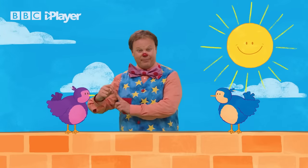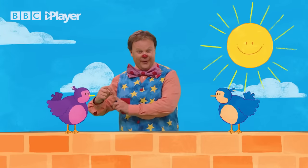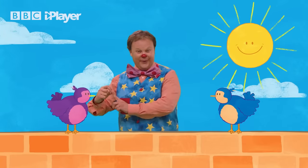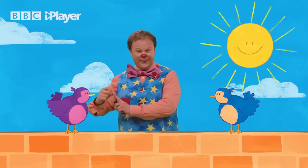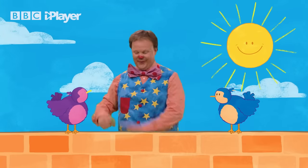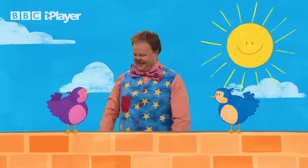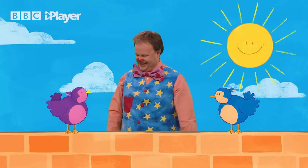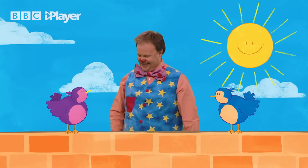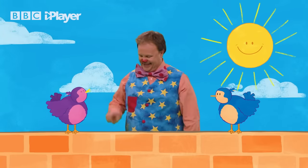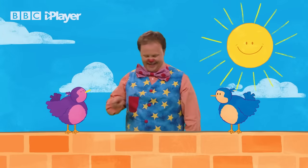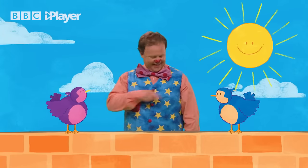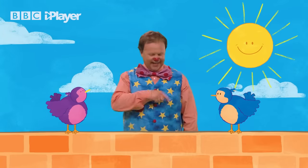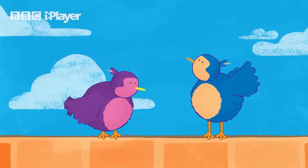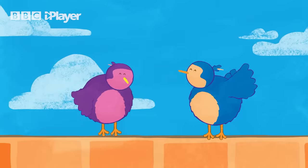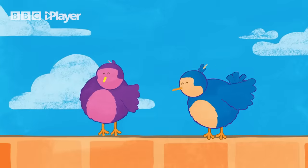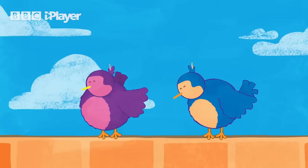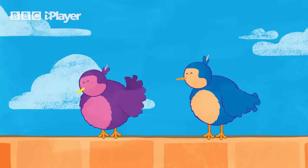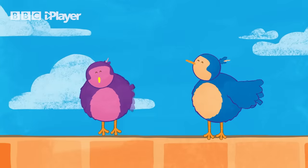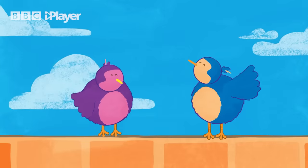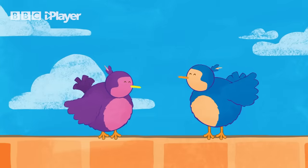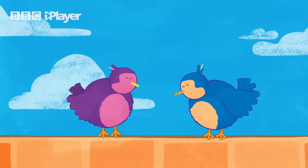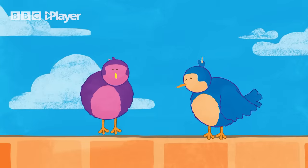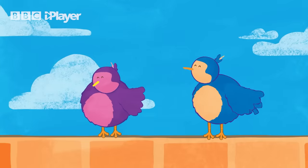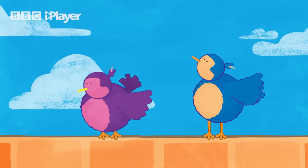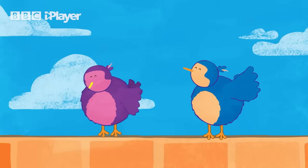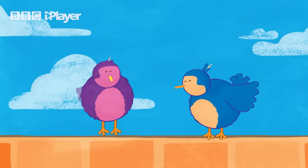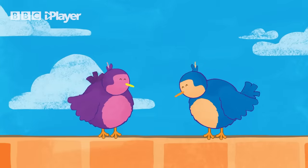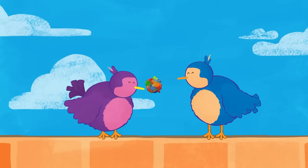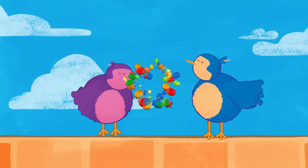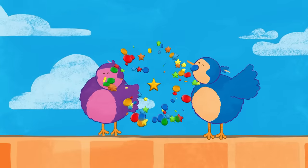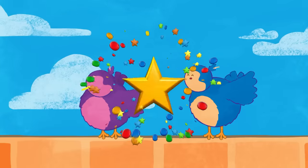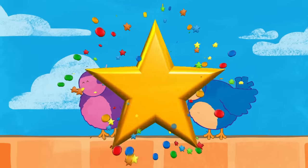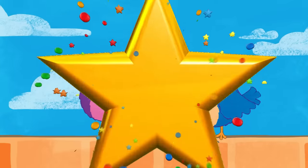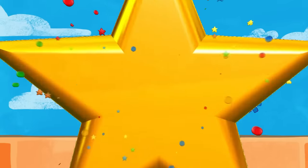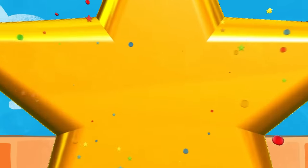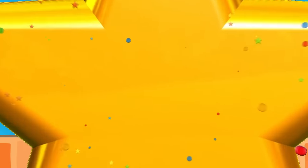paul